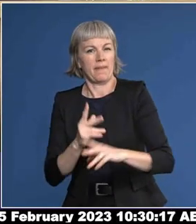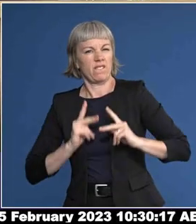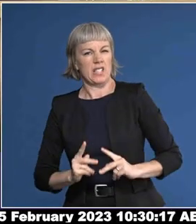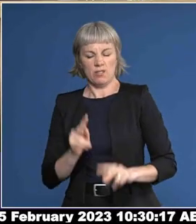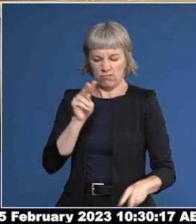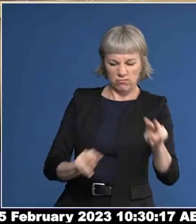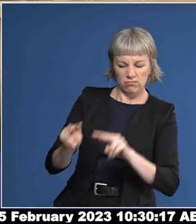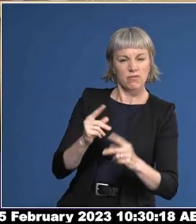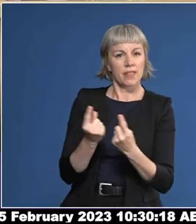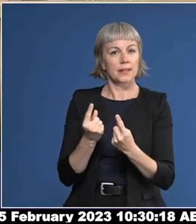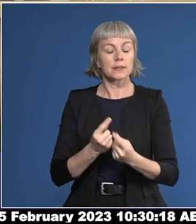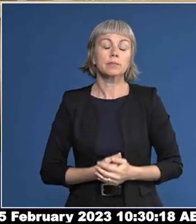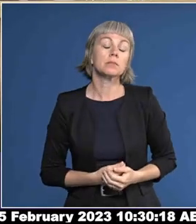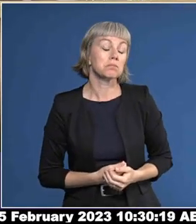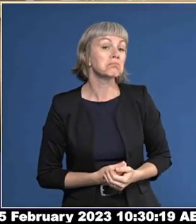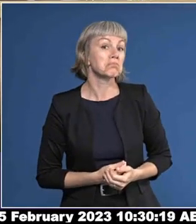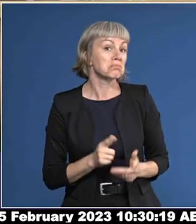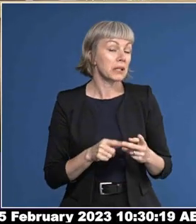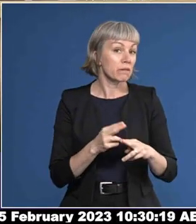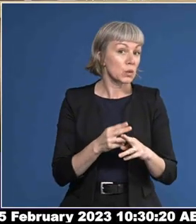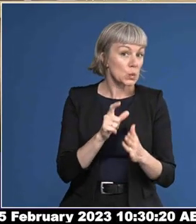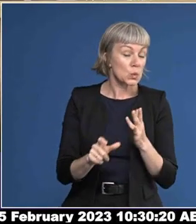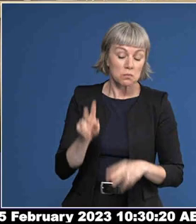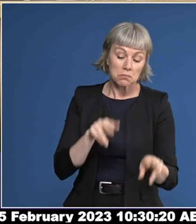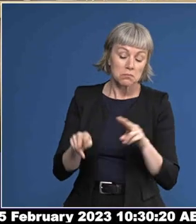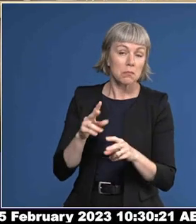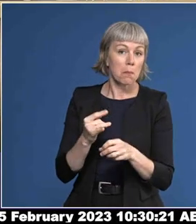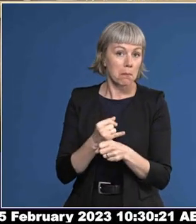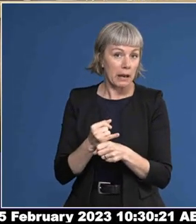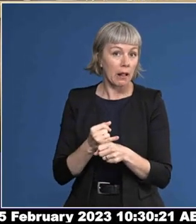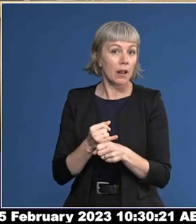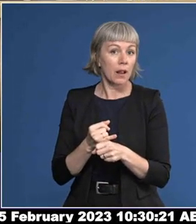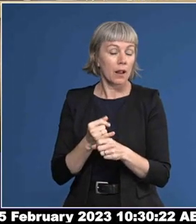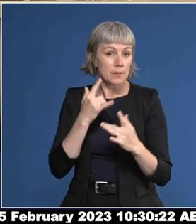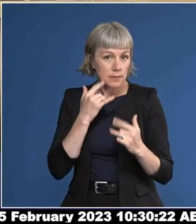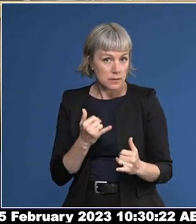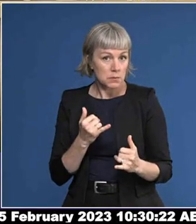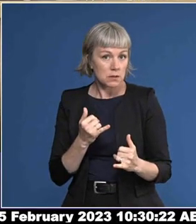If you do that, how - in the absence of a reasonable adjustment policy,